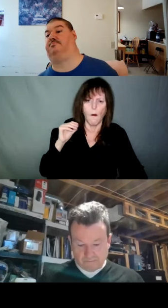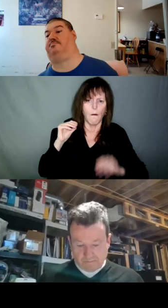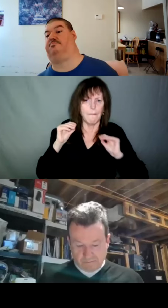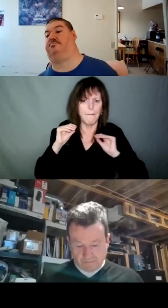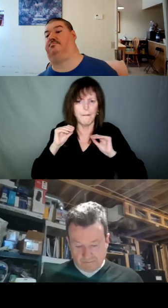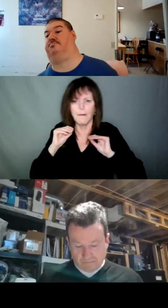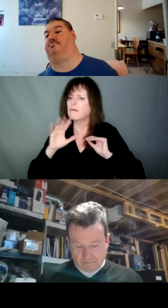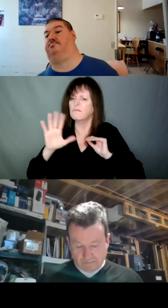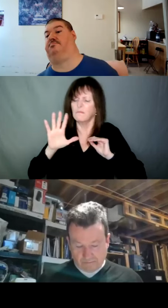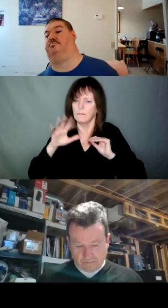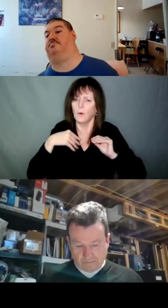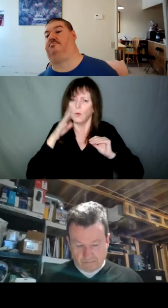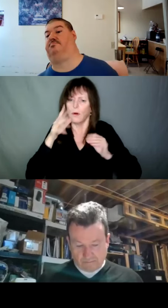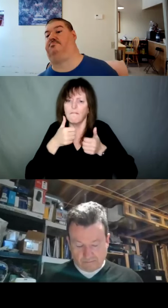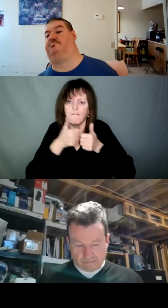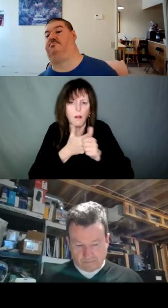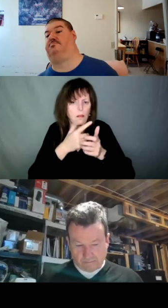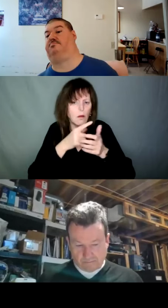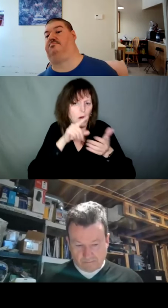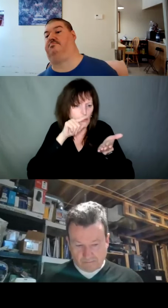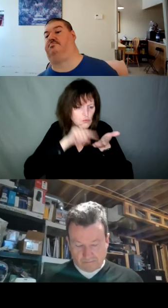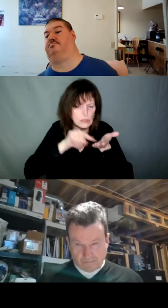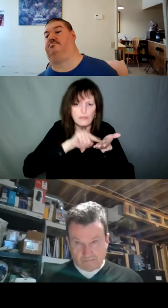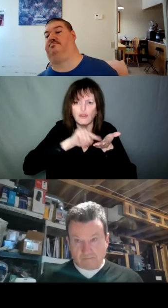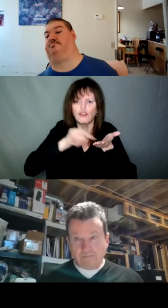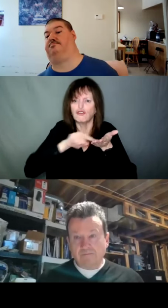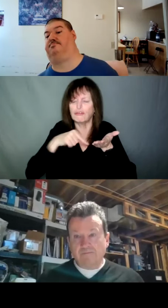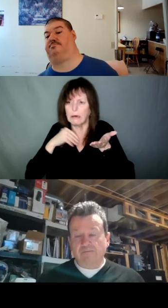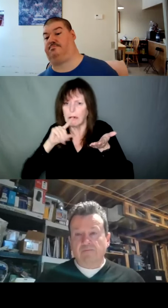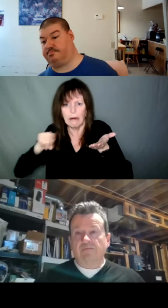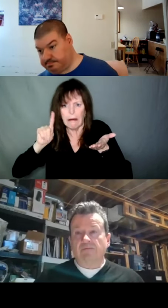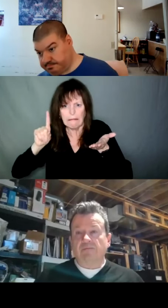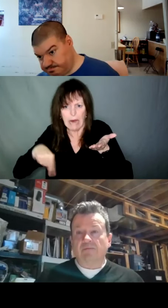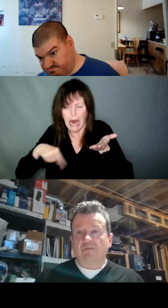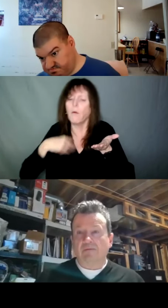If your specific question does not get answered today